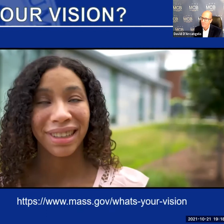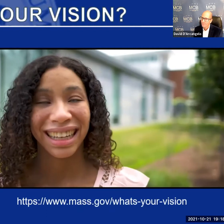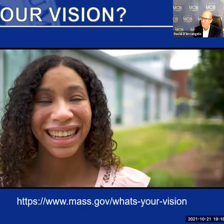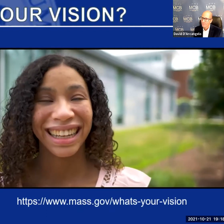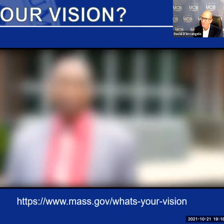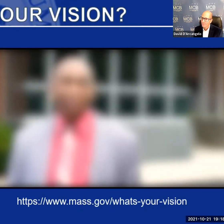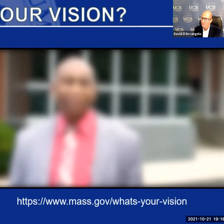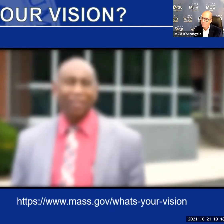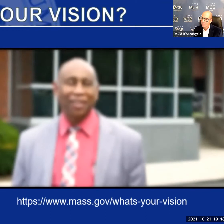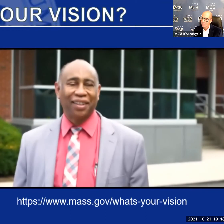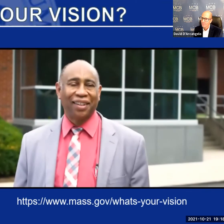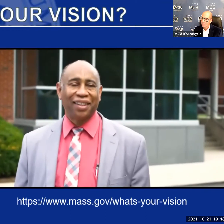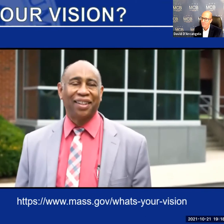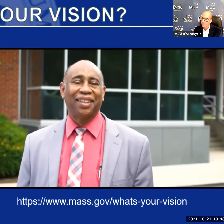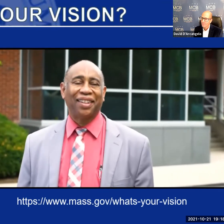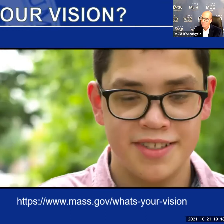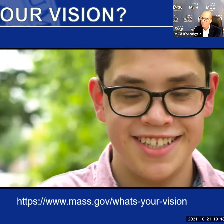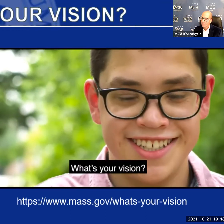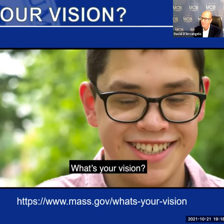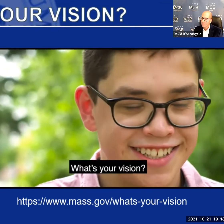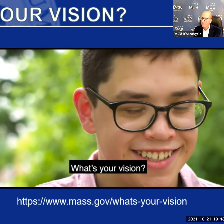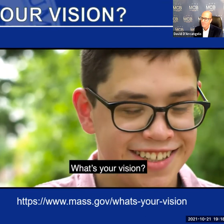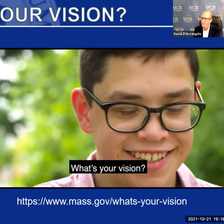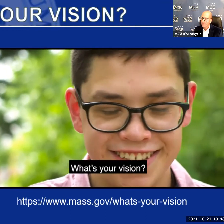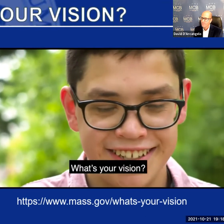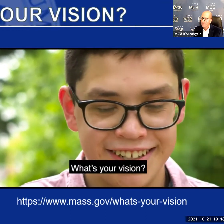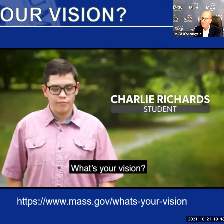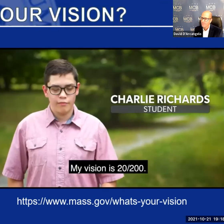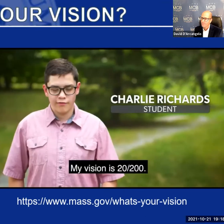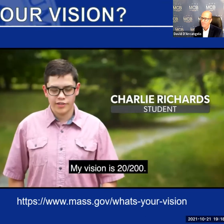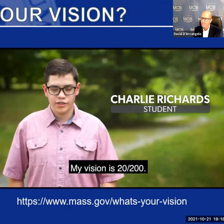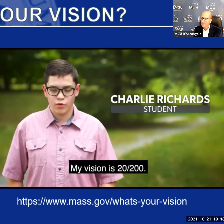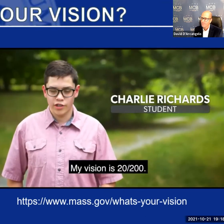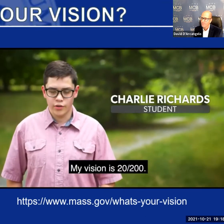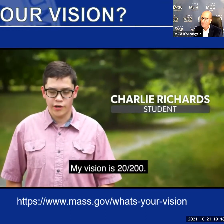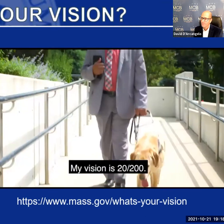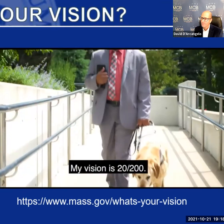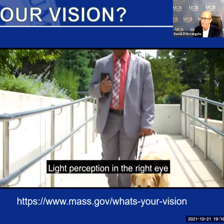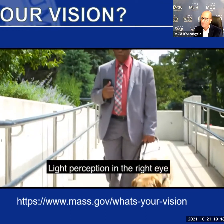*Video Playing* What's your vision? My vision is 2200 light